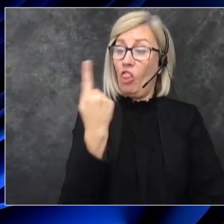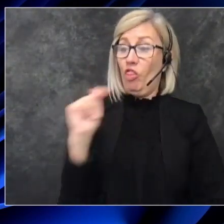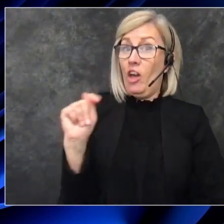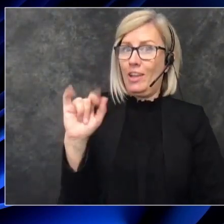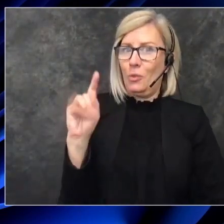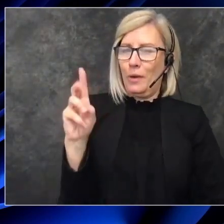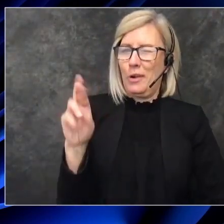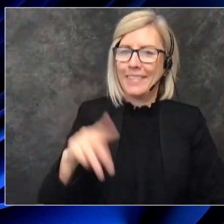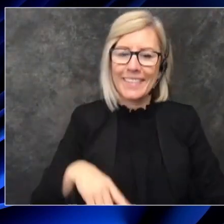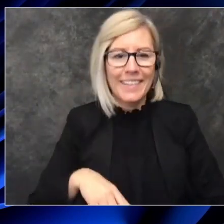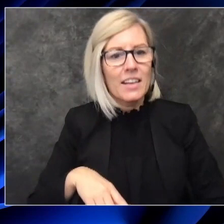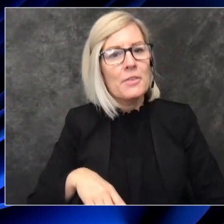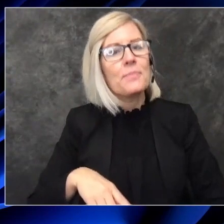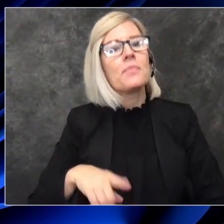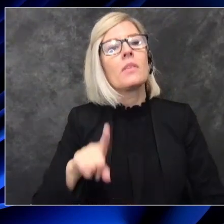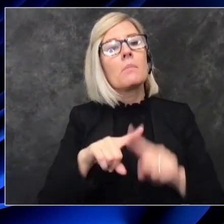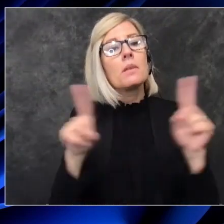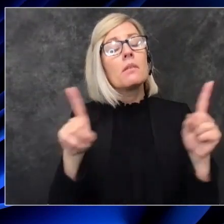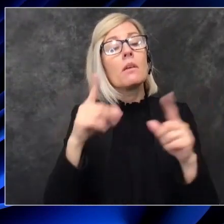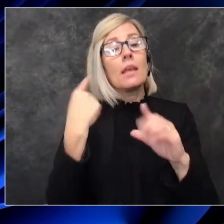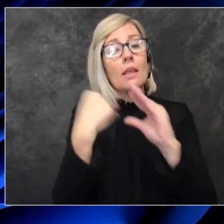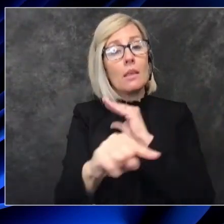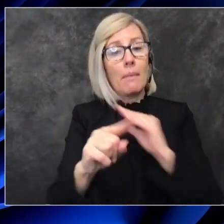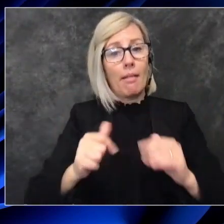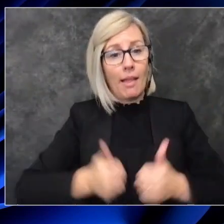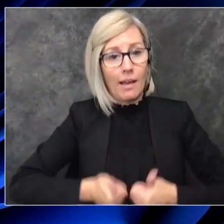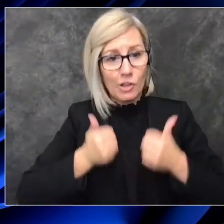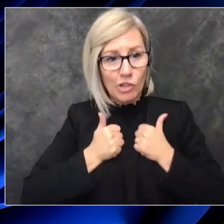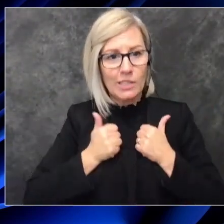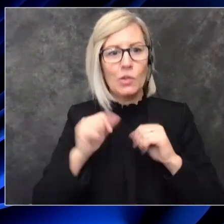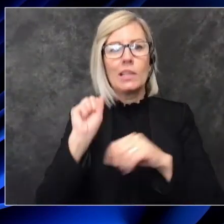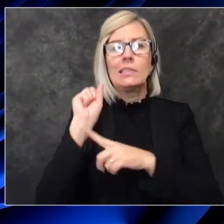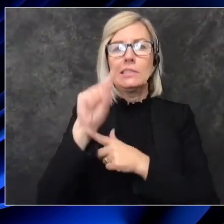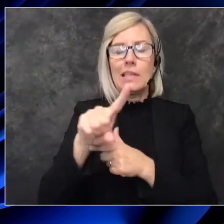the email address you can send your